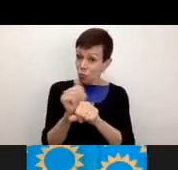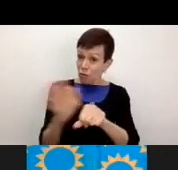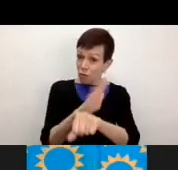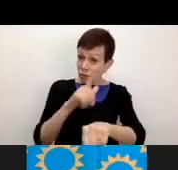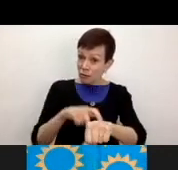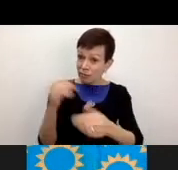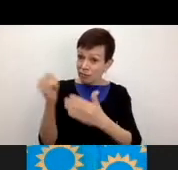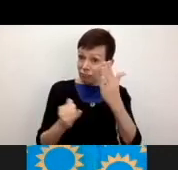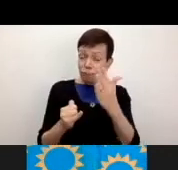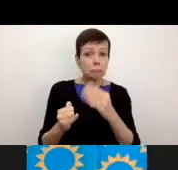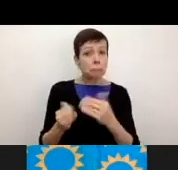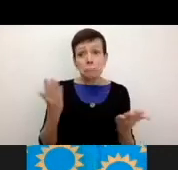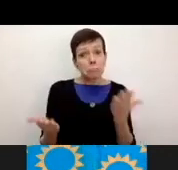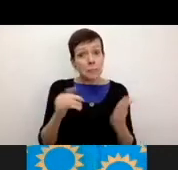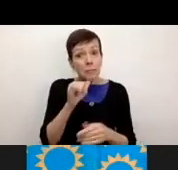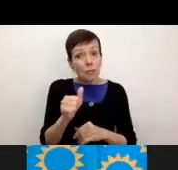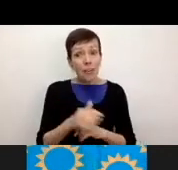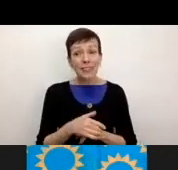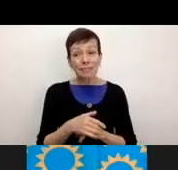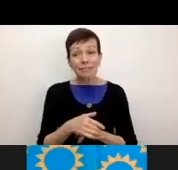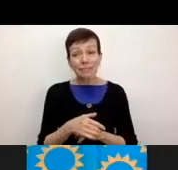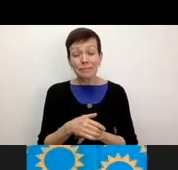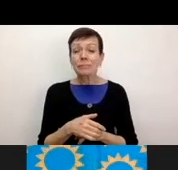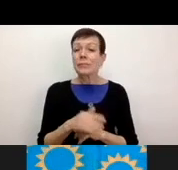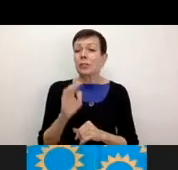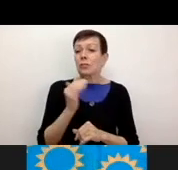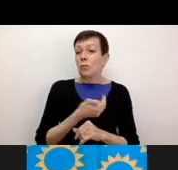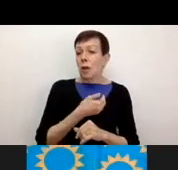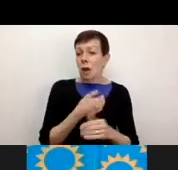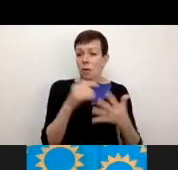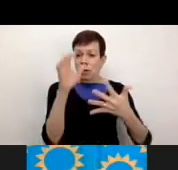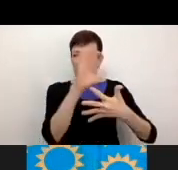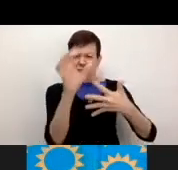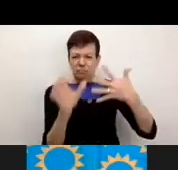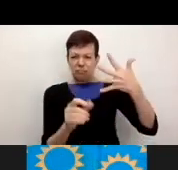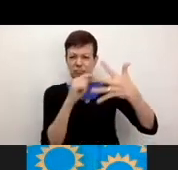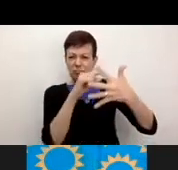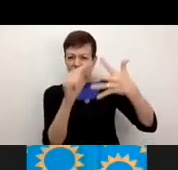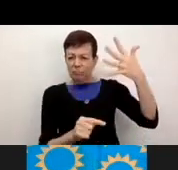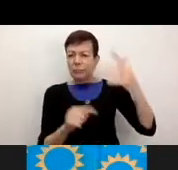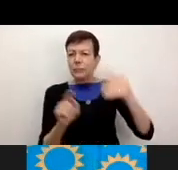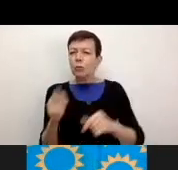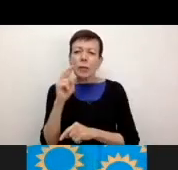So that eligibility is outlined in our program pages for those grants.